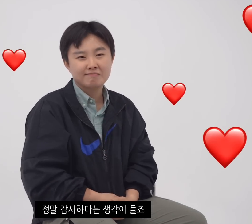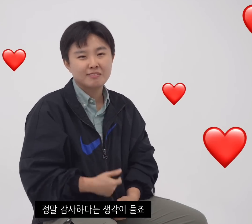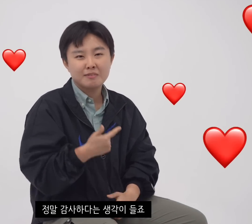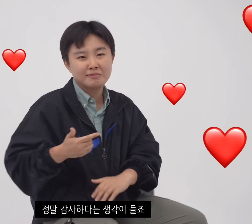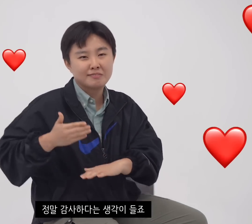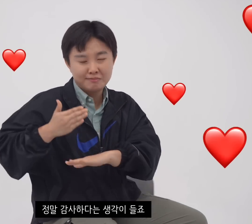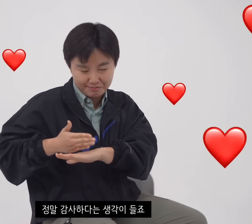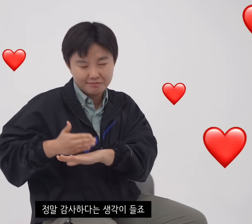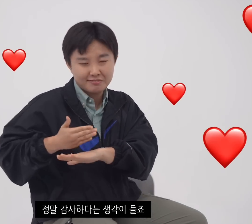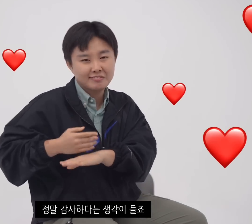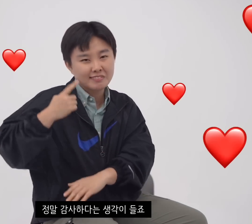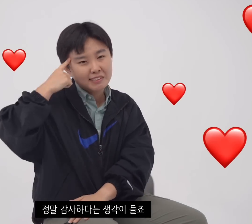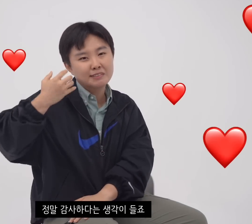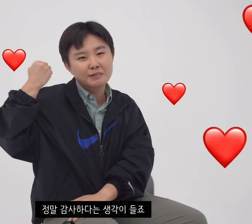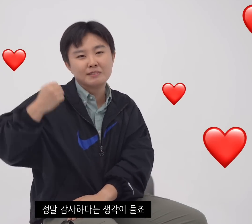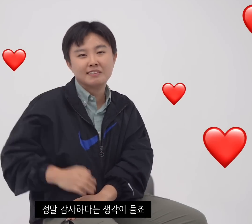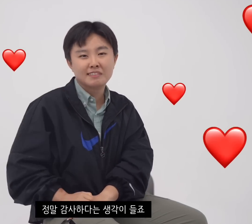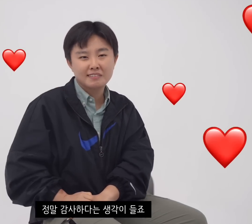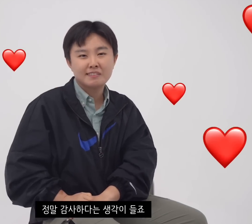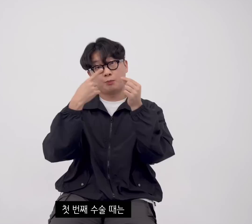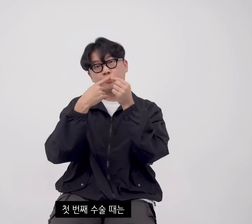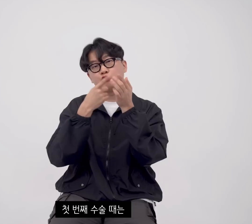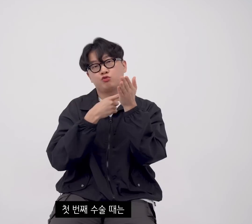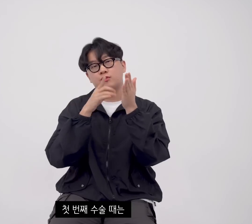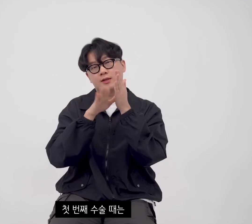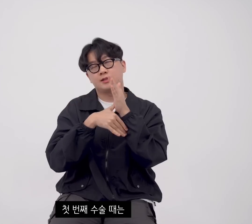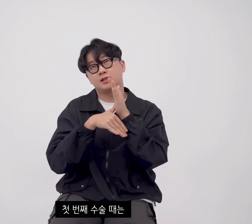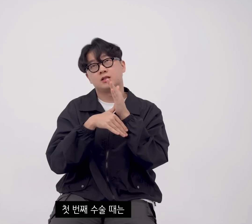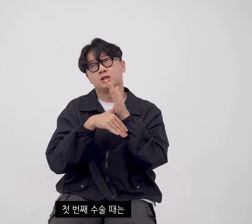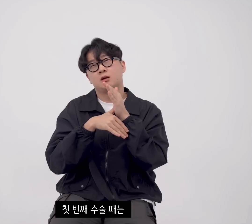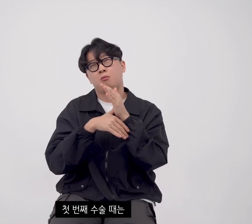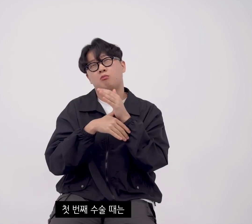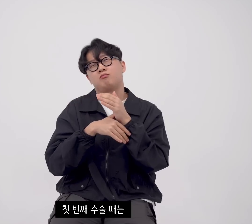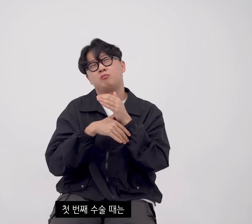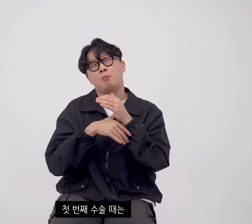I feel very grateful. For the first surgery,